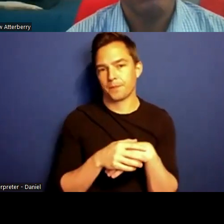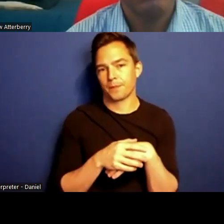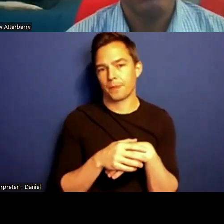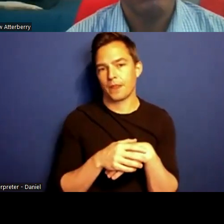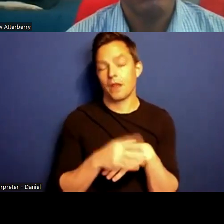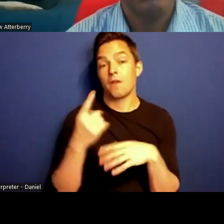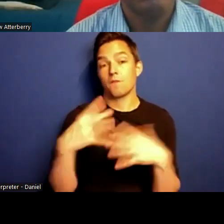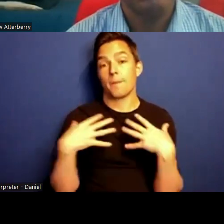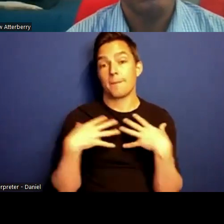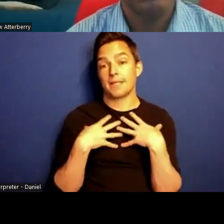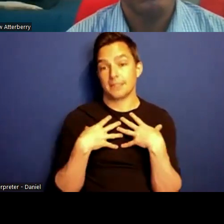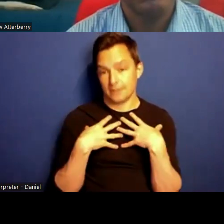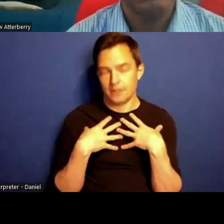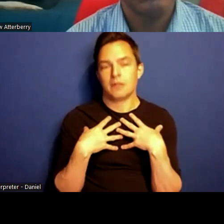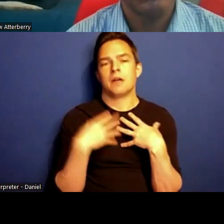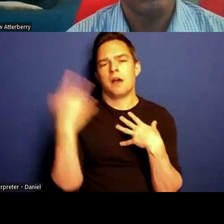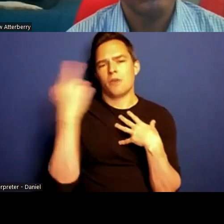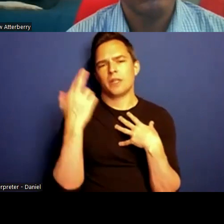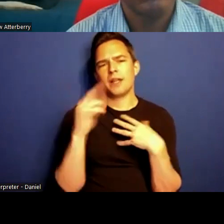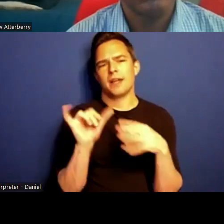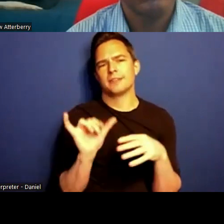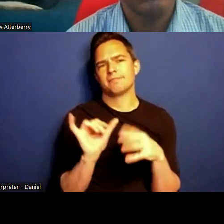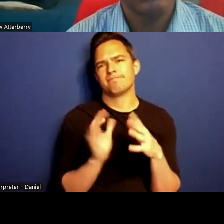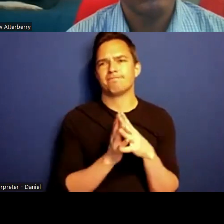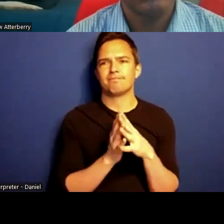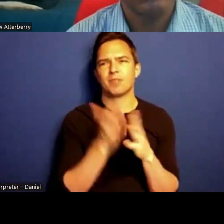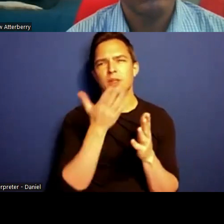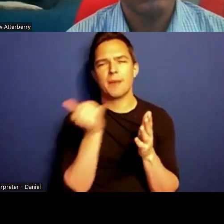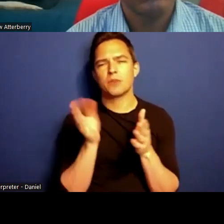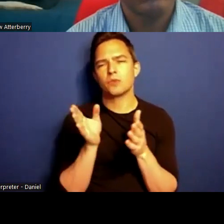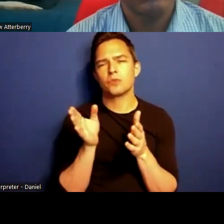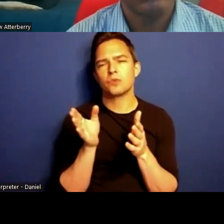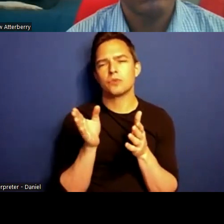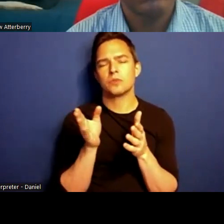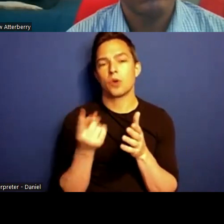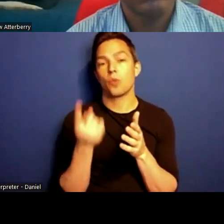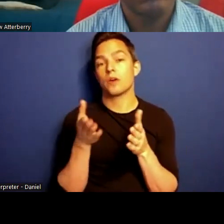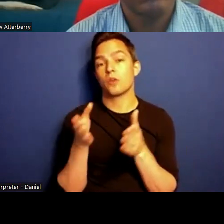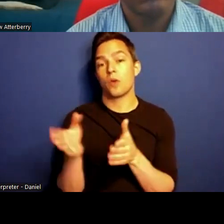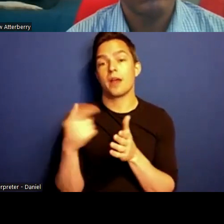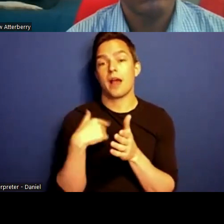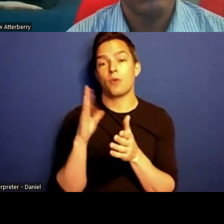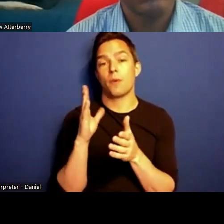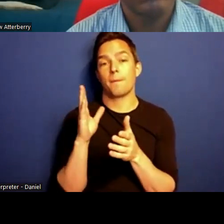I feel, I realize that like the best way or one of the ways that I'll be supported in college is